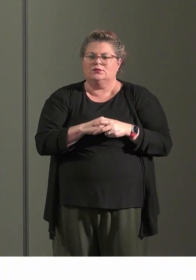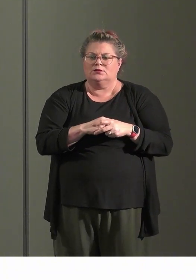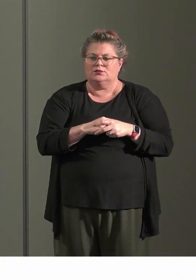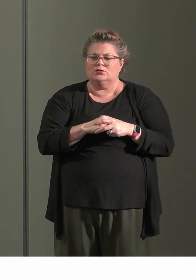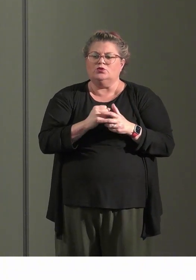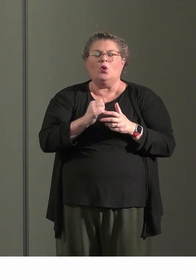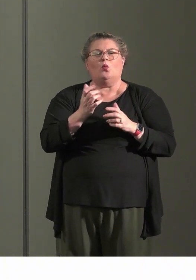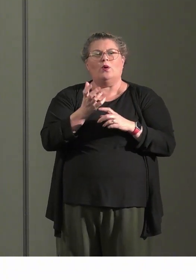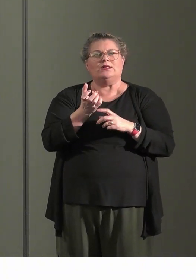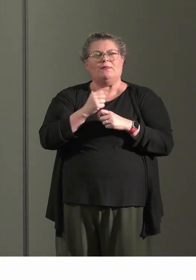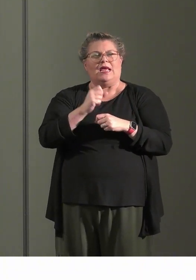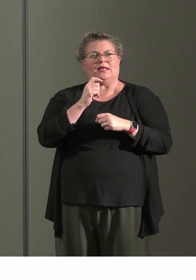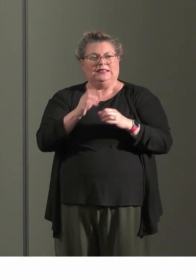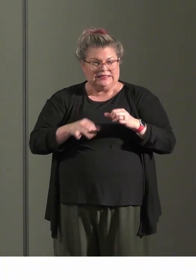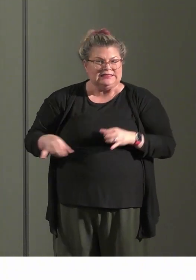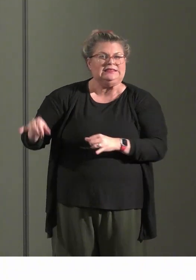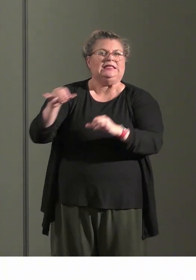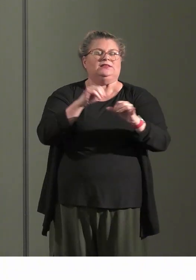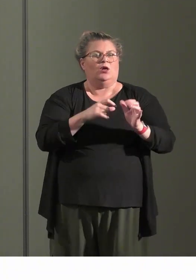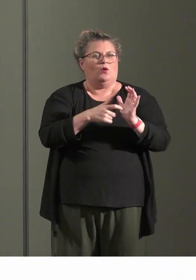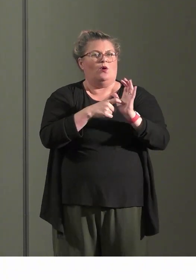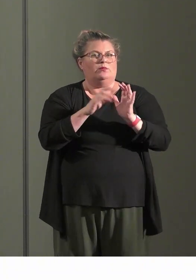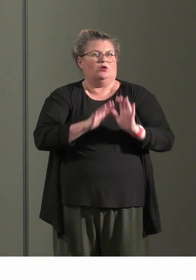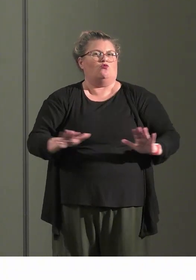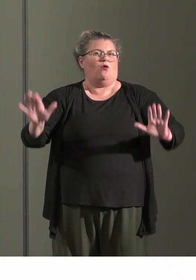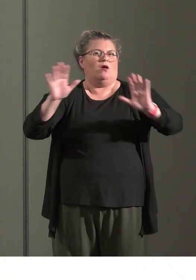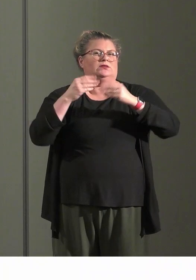requirements across the market of EU >> DAVE: Can you be specific of